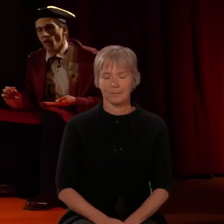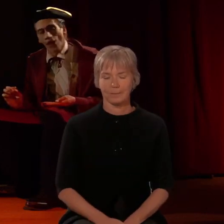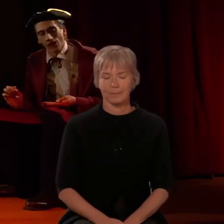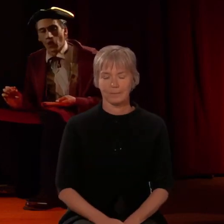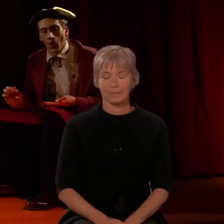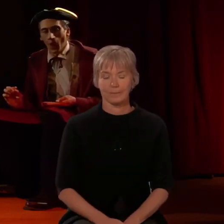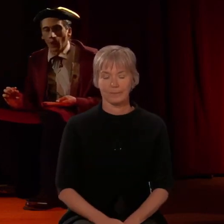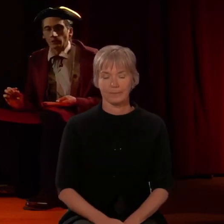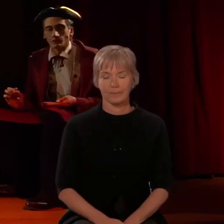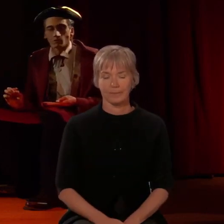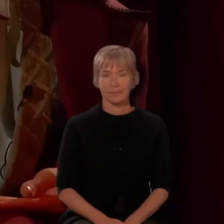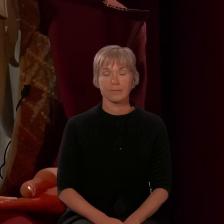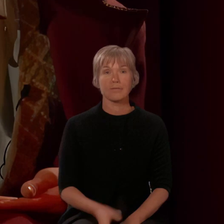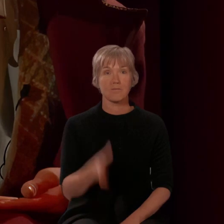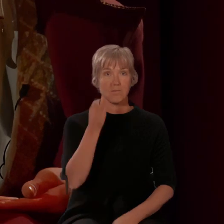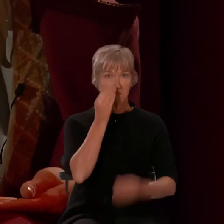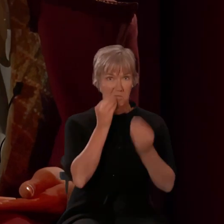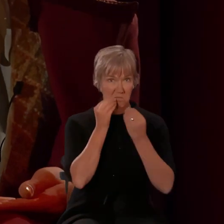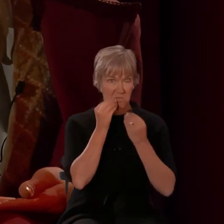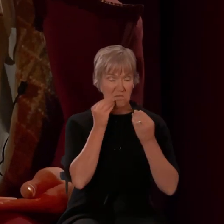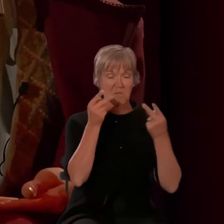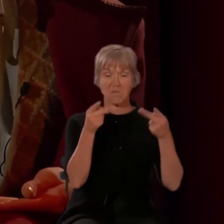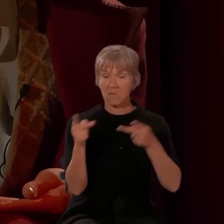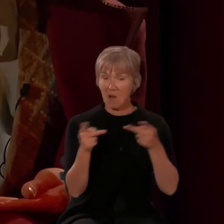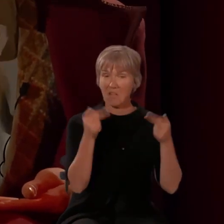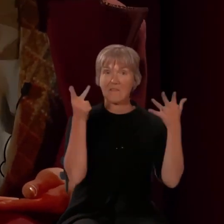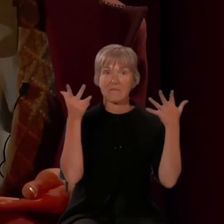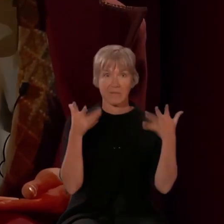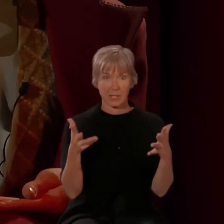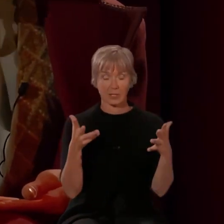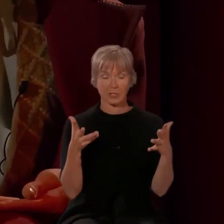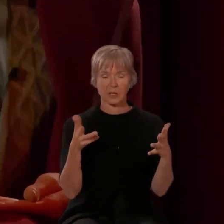Then, after dinner, all the folk gathered for storytelling.